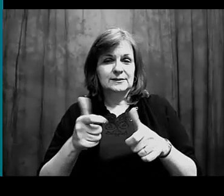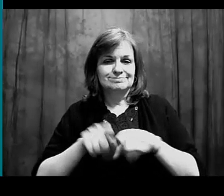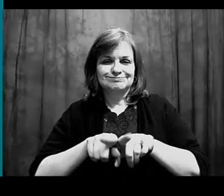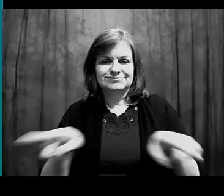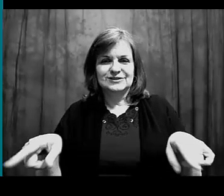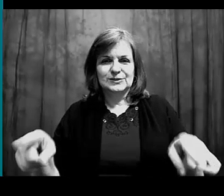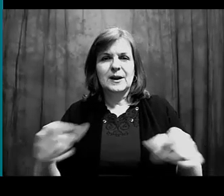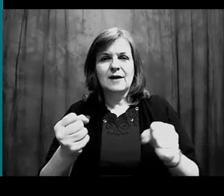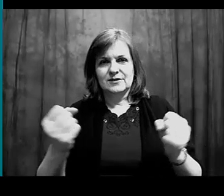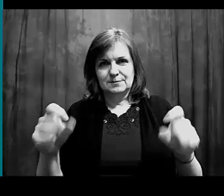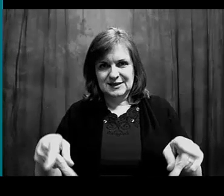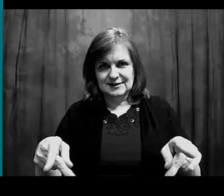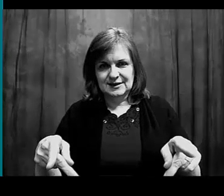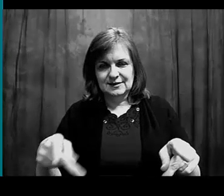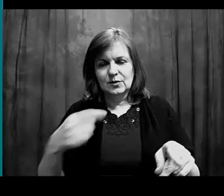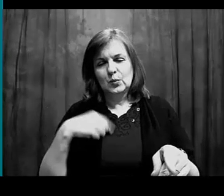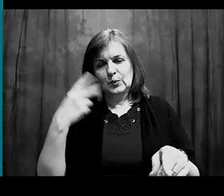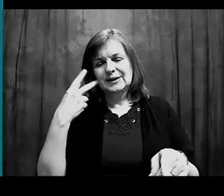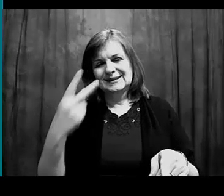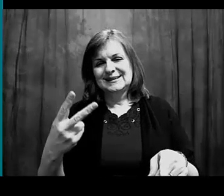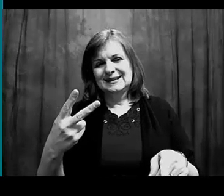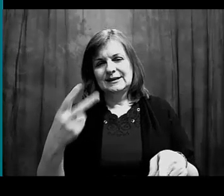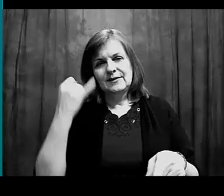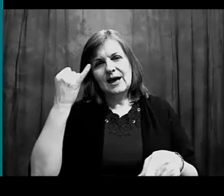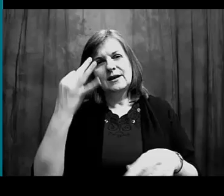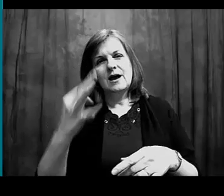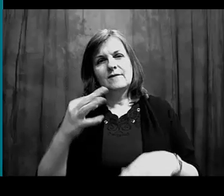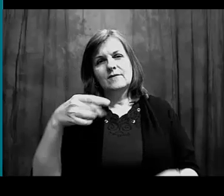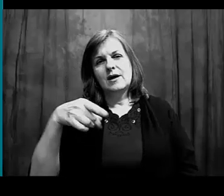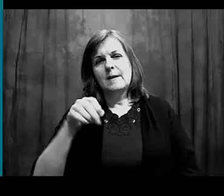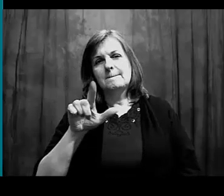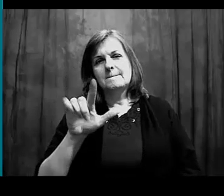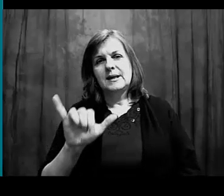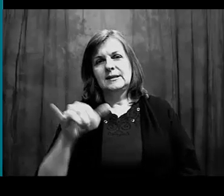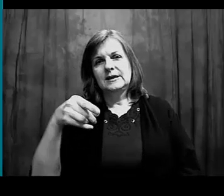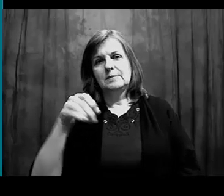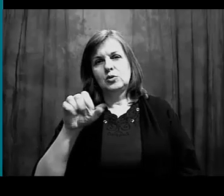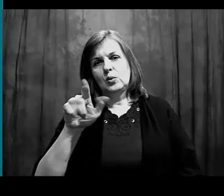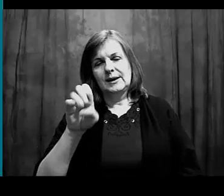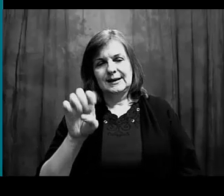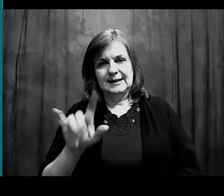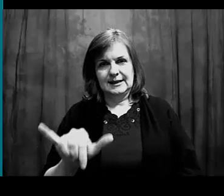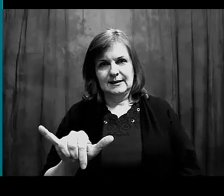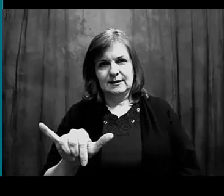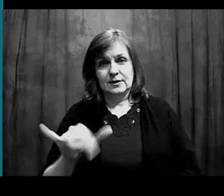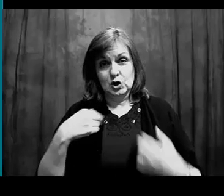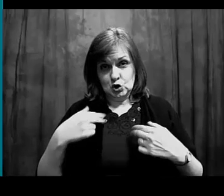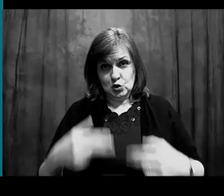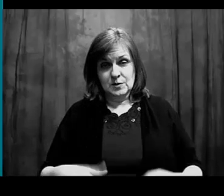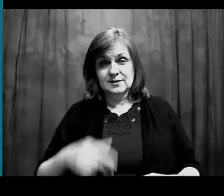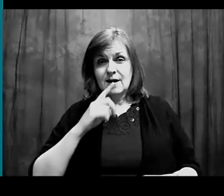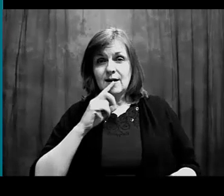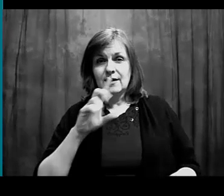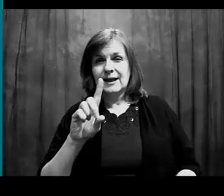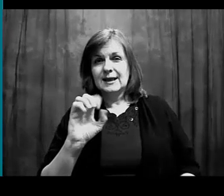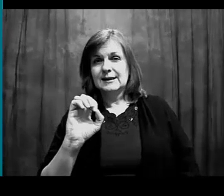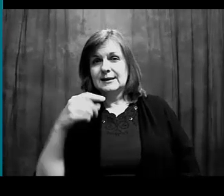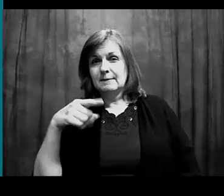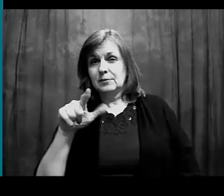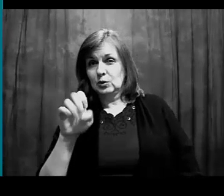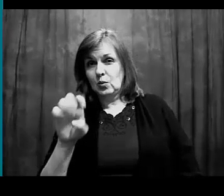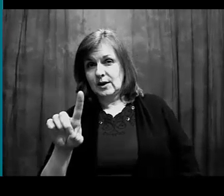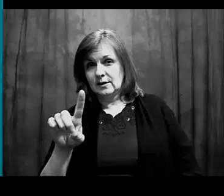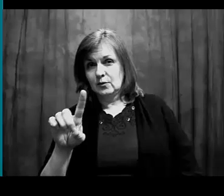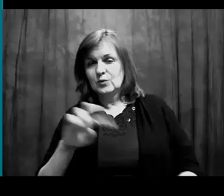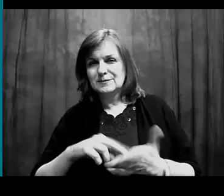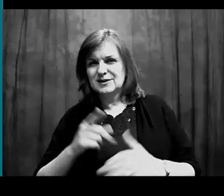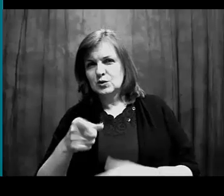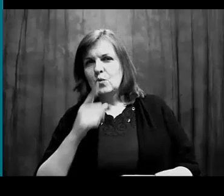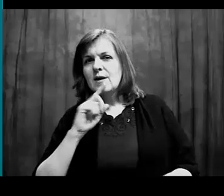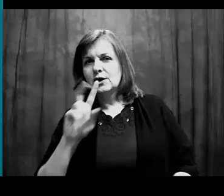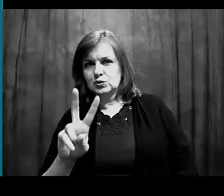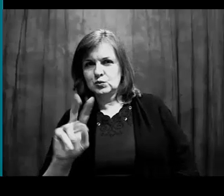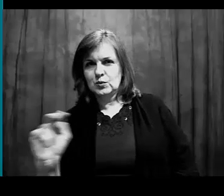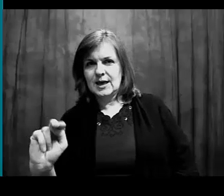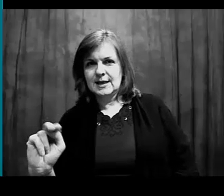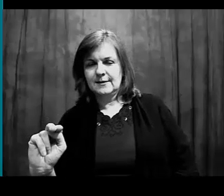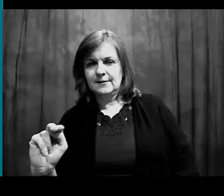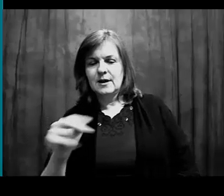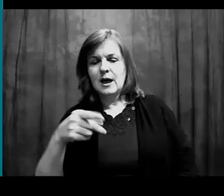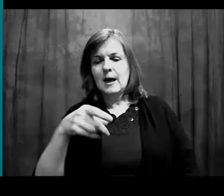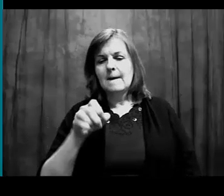in this whole idea of rapid speciation events we can look to this idea of polyploidy -- so you are diploid organism